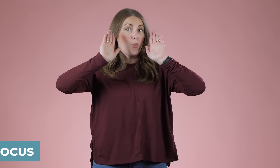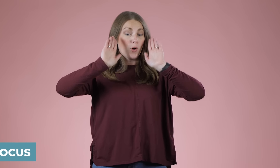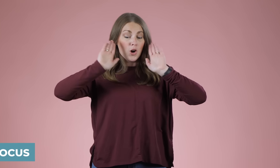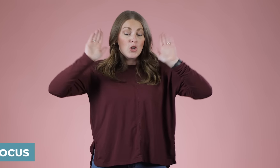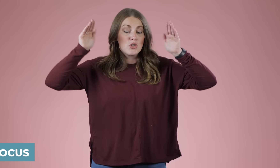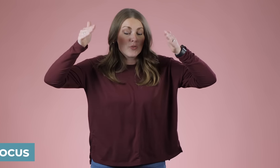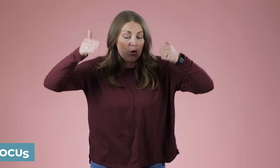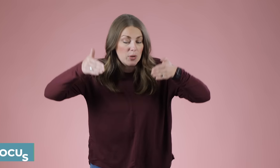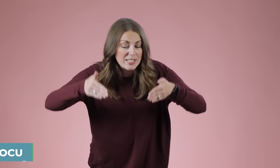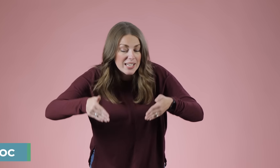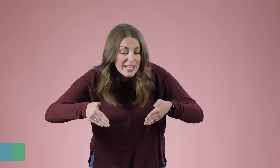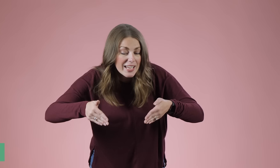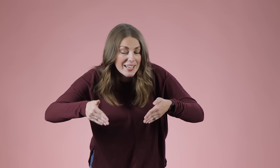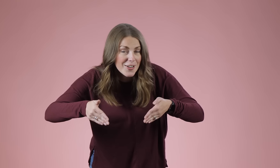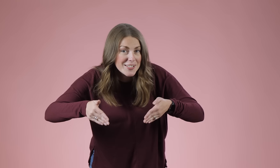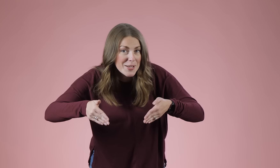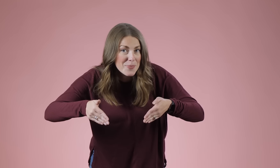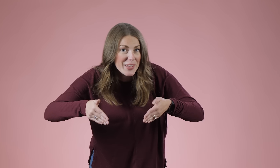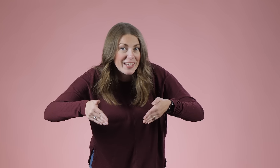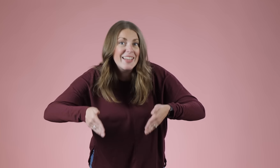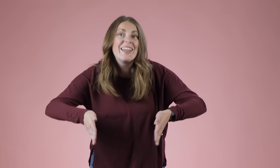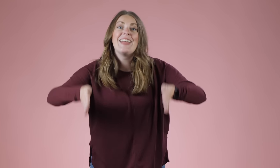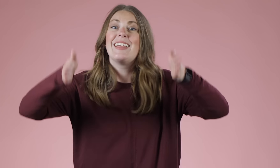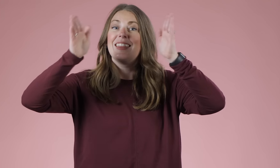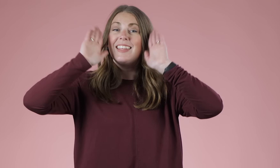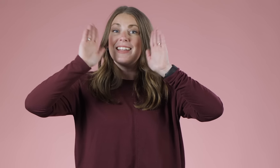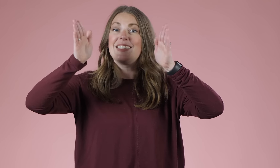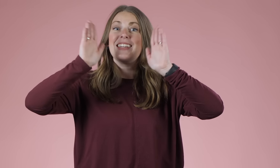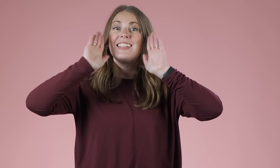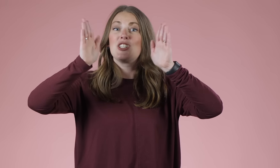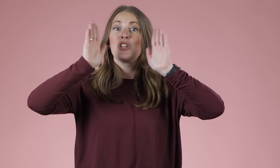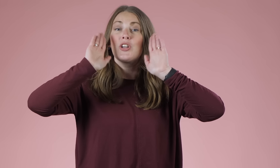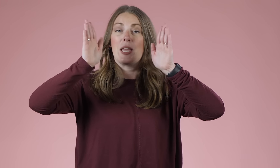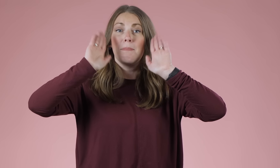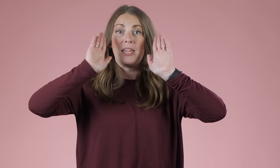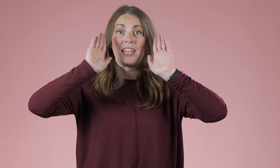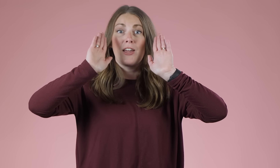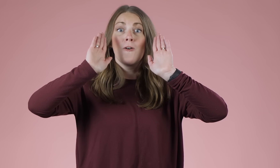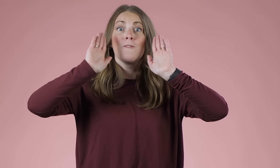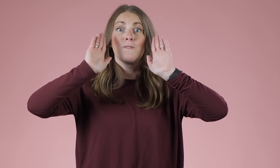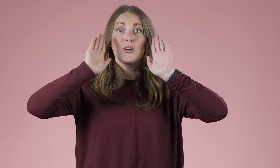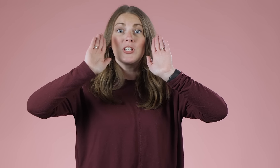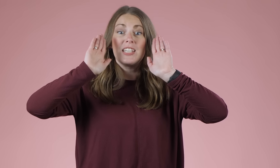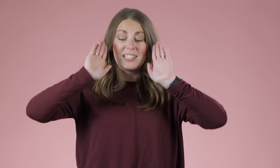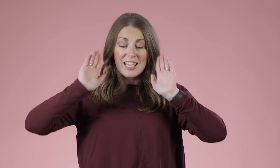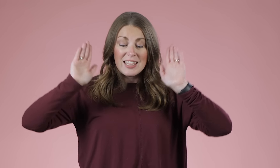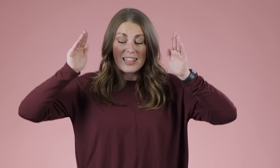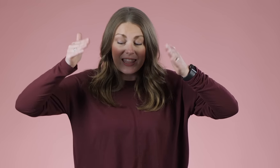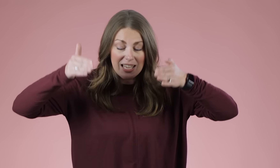or to focus in on something. This is to look at me verses